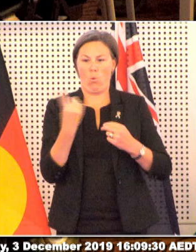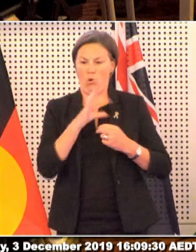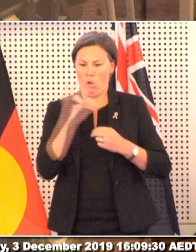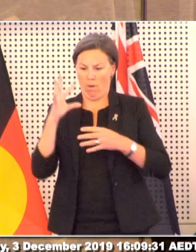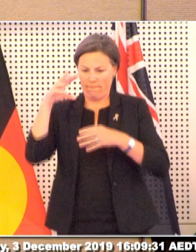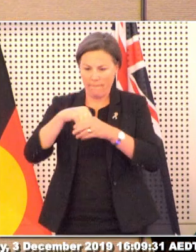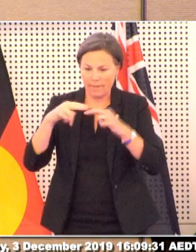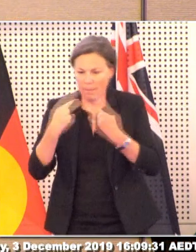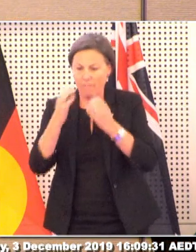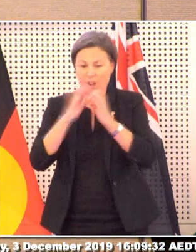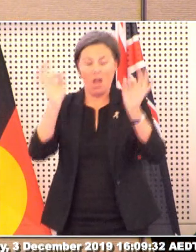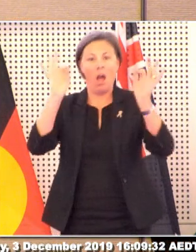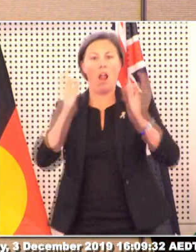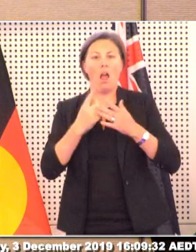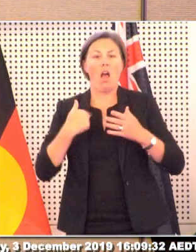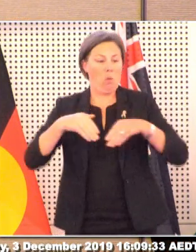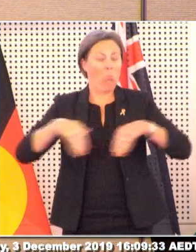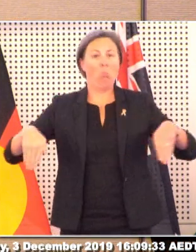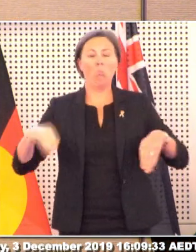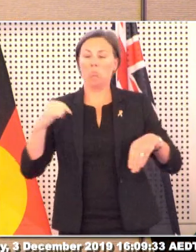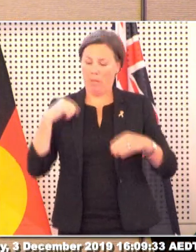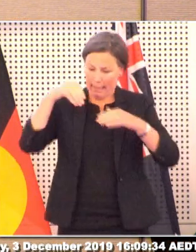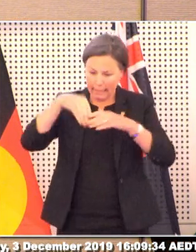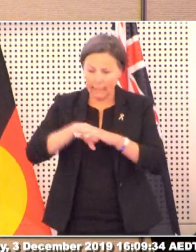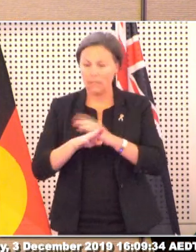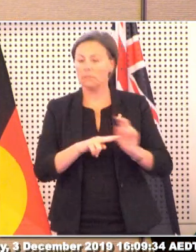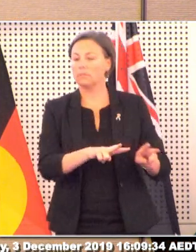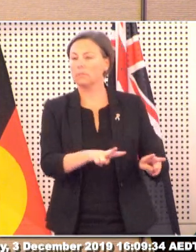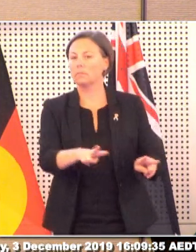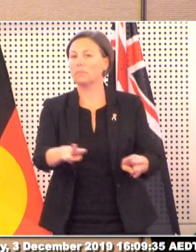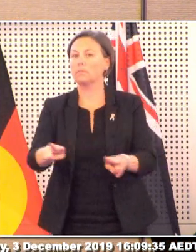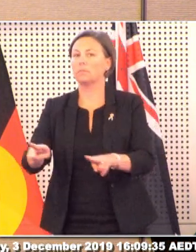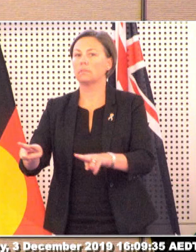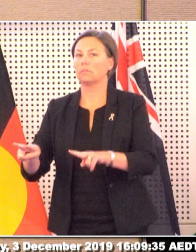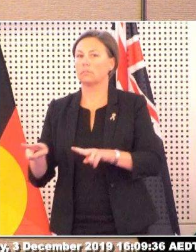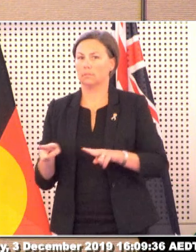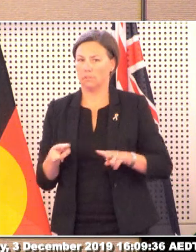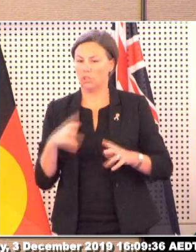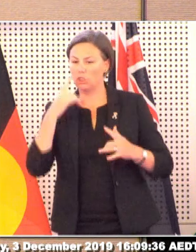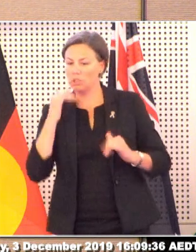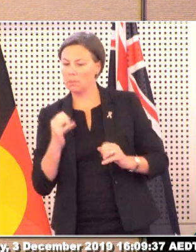environments. So having someone go in there and check on what’s – do some checks and balances in there.